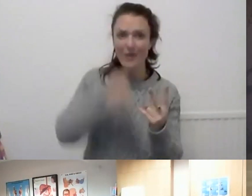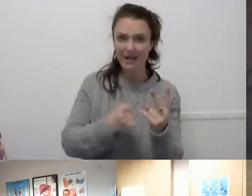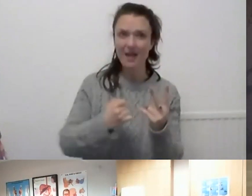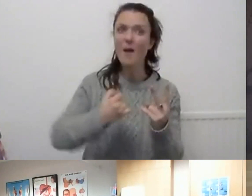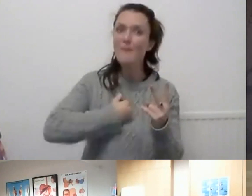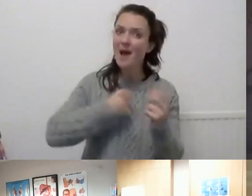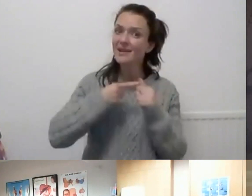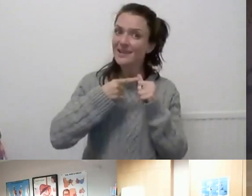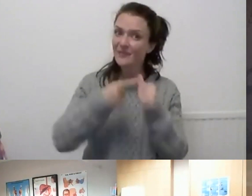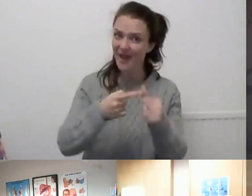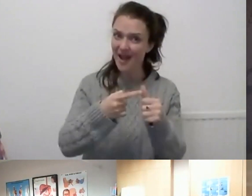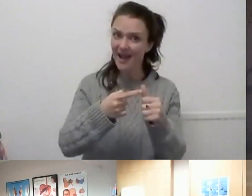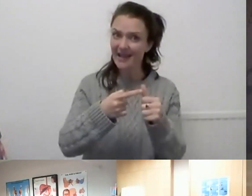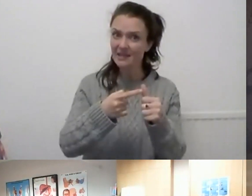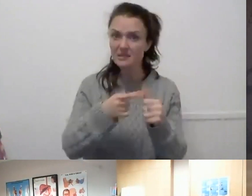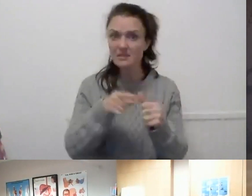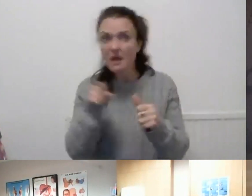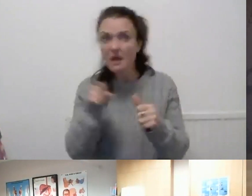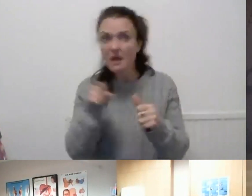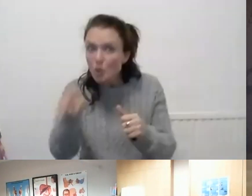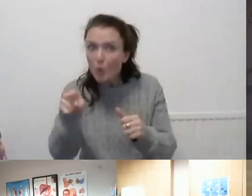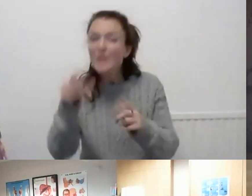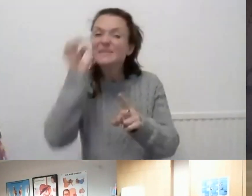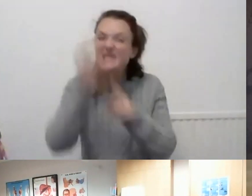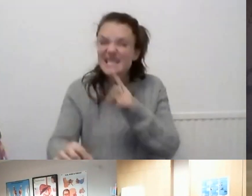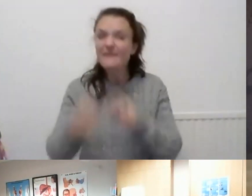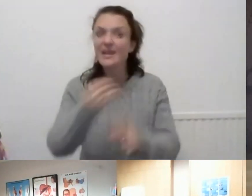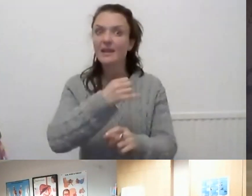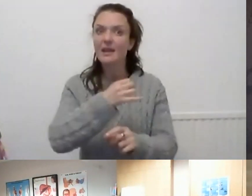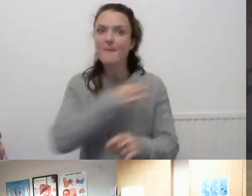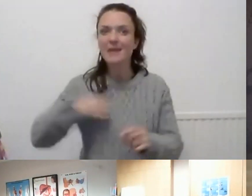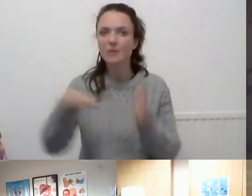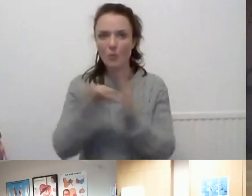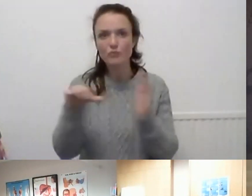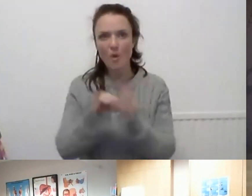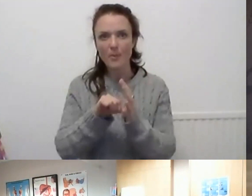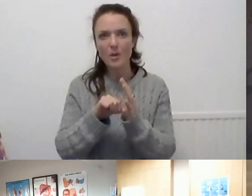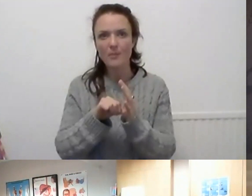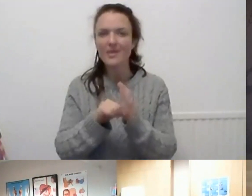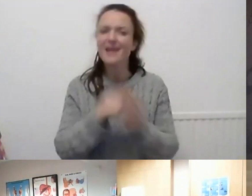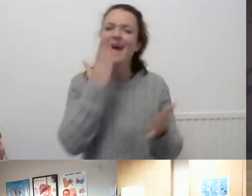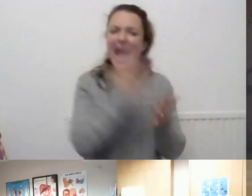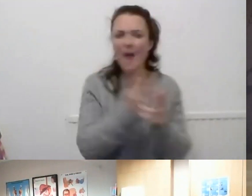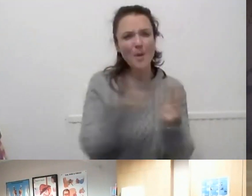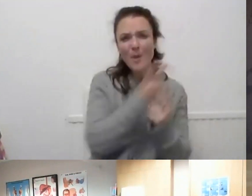unless there's a specific medical reason, take the first vaccine on offer. Thank you very much